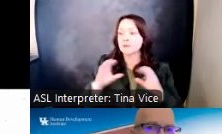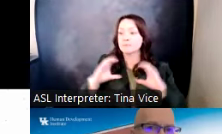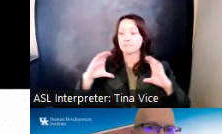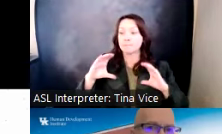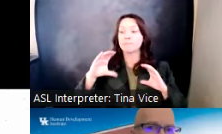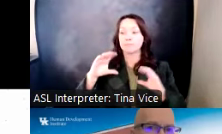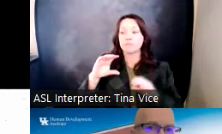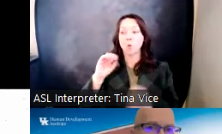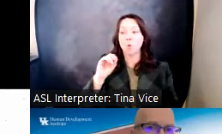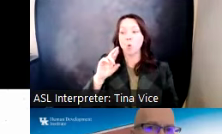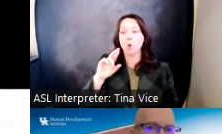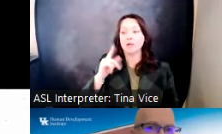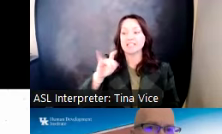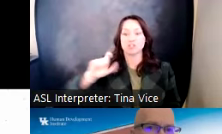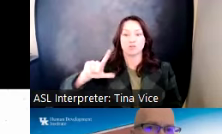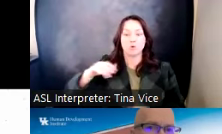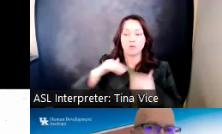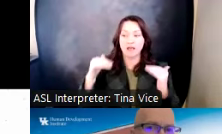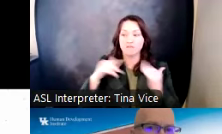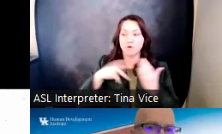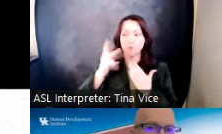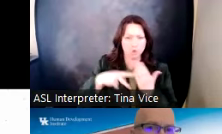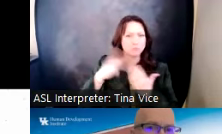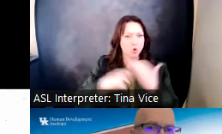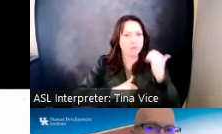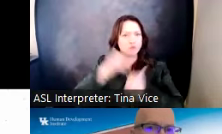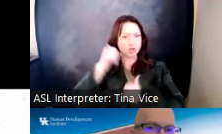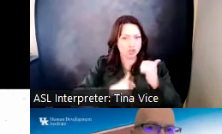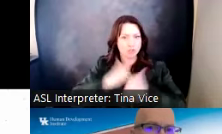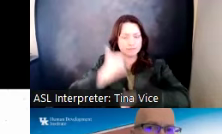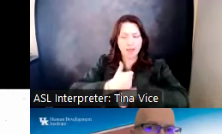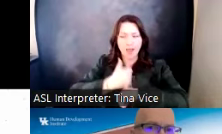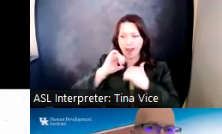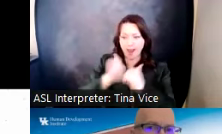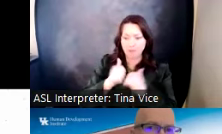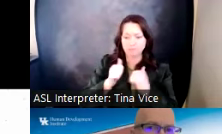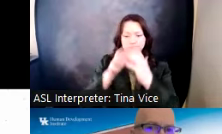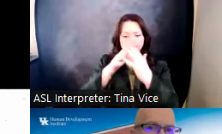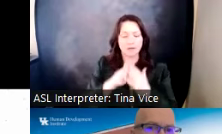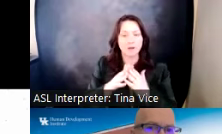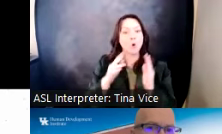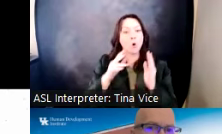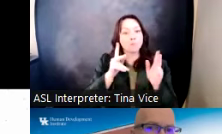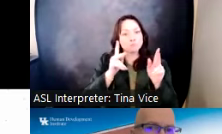talked a lot about programs and program structures. And so having programs that are individualized, routine, and fun